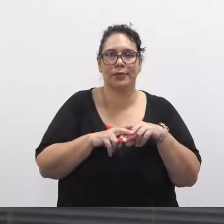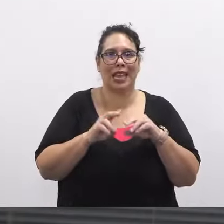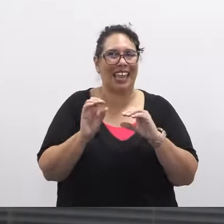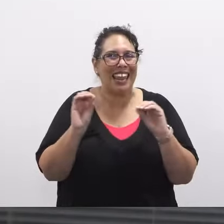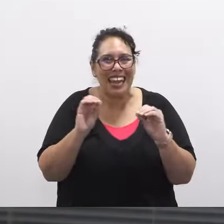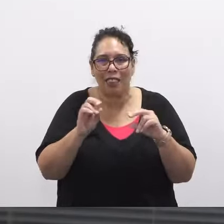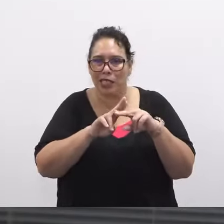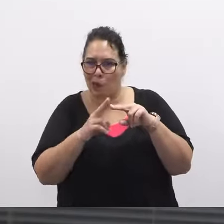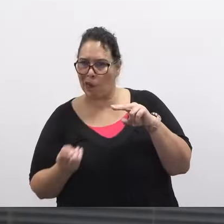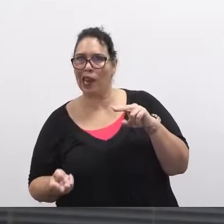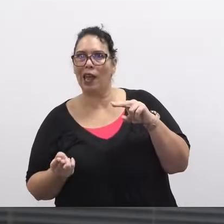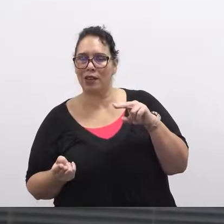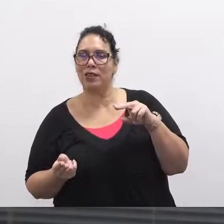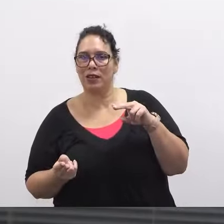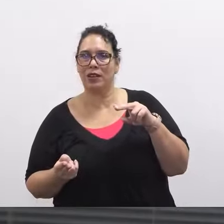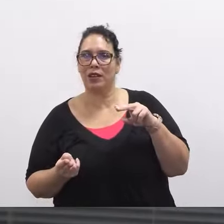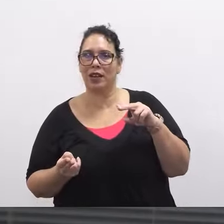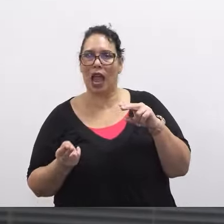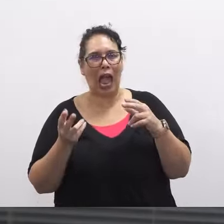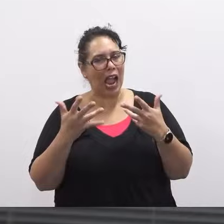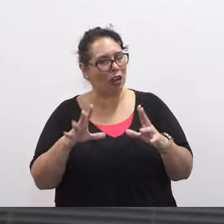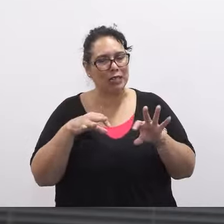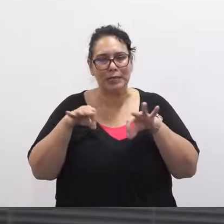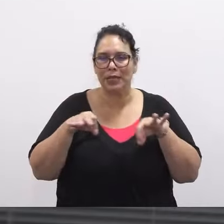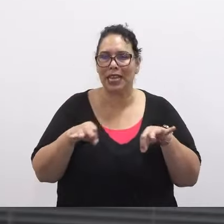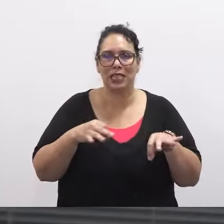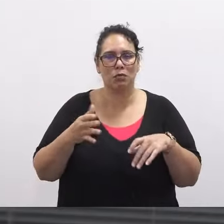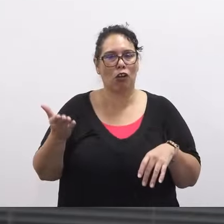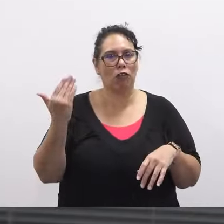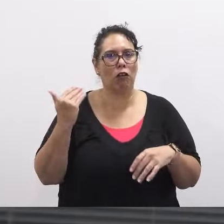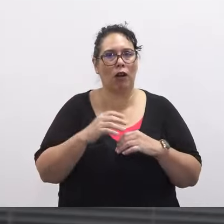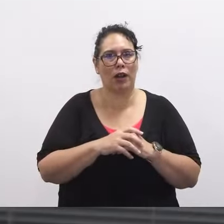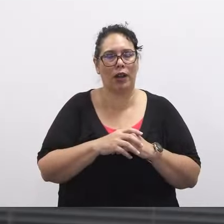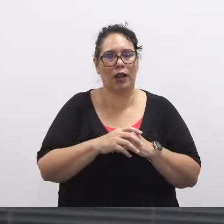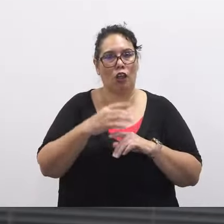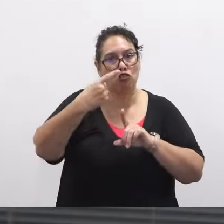I've already kind of gone over this before, rent is skyrocketed.